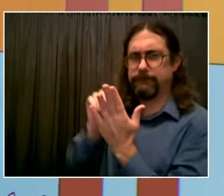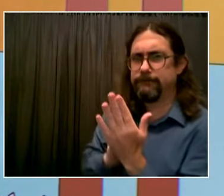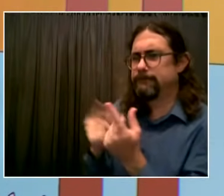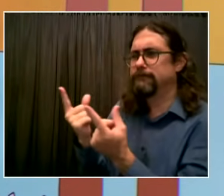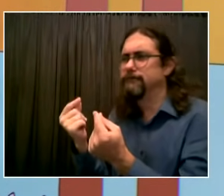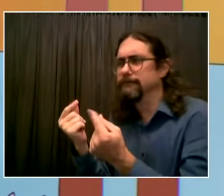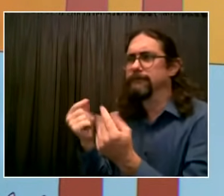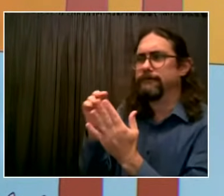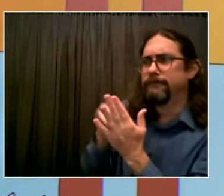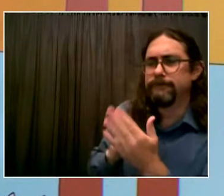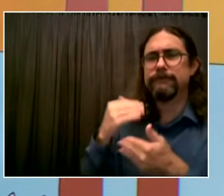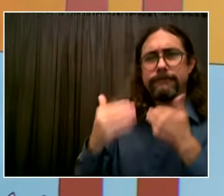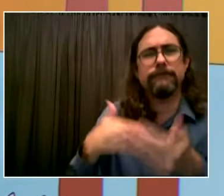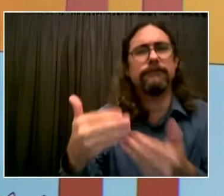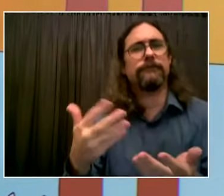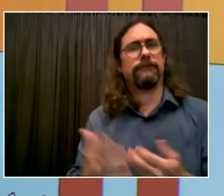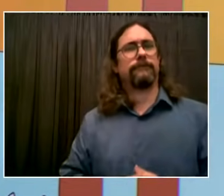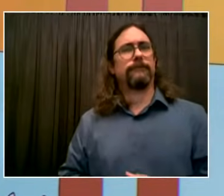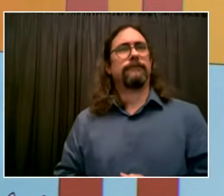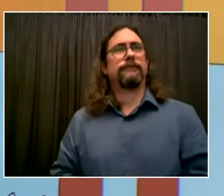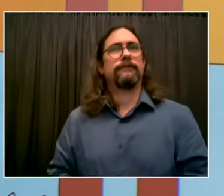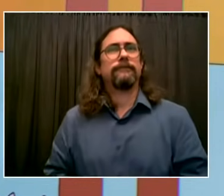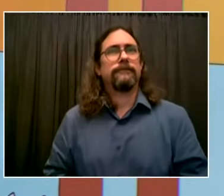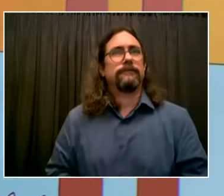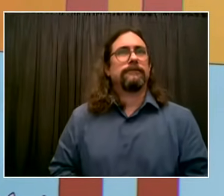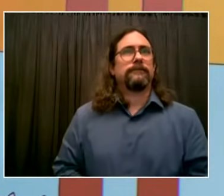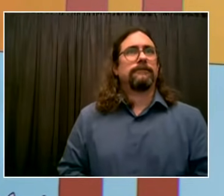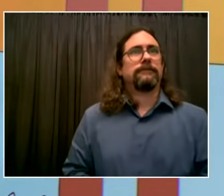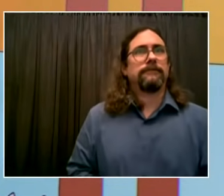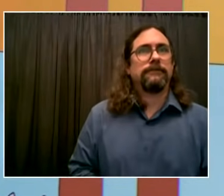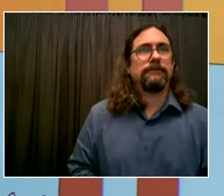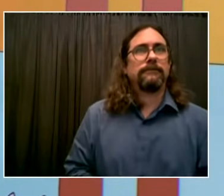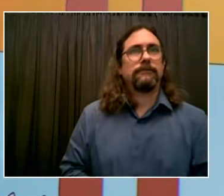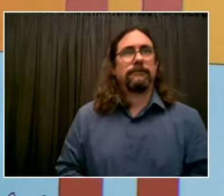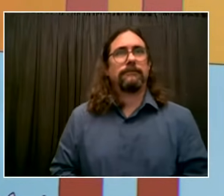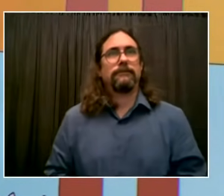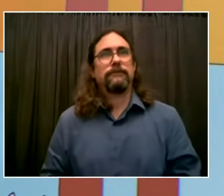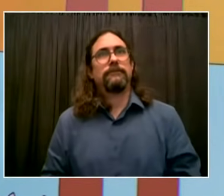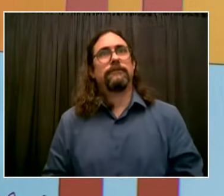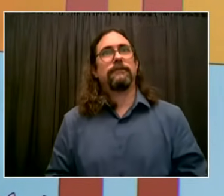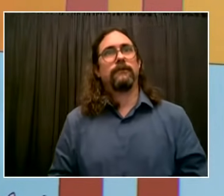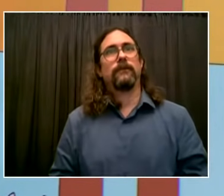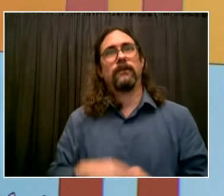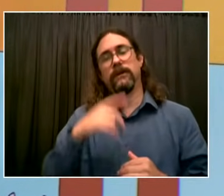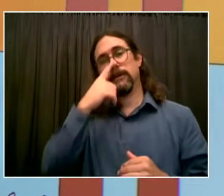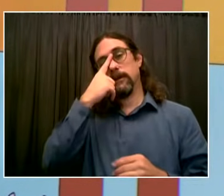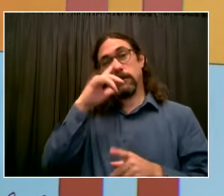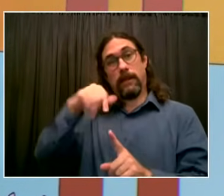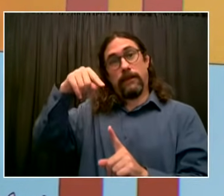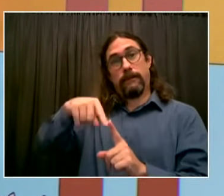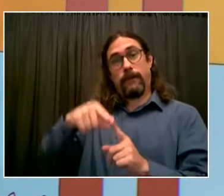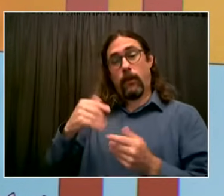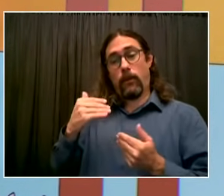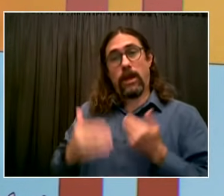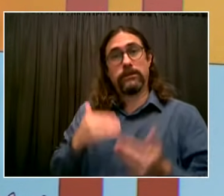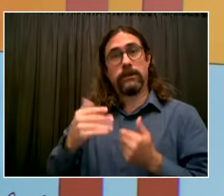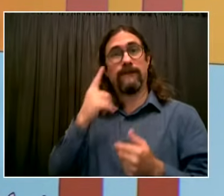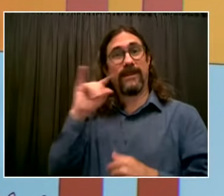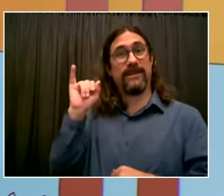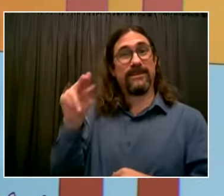TIME. WE'RE GETTING MOST INMATES THROUGH THE INTAKE PROCESS AND LESS THAN 16 HOURS. THE COMMISSIONER HAS BEEN VERY COMMITTED TO THIS.